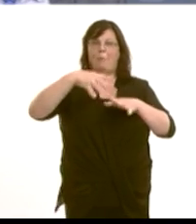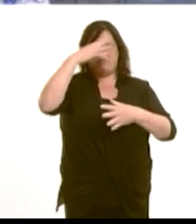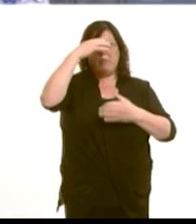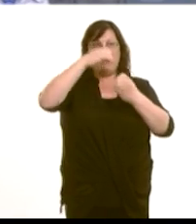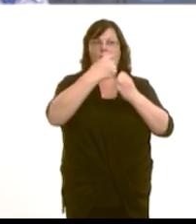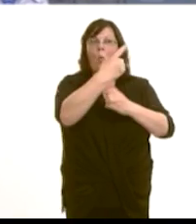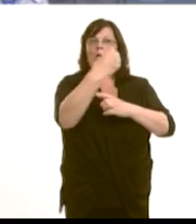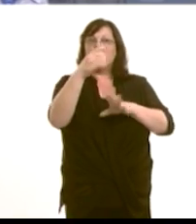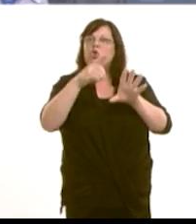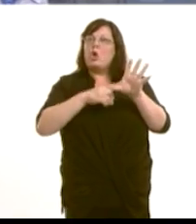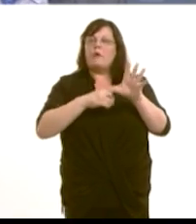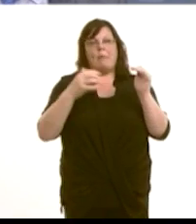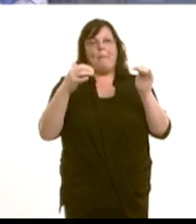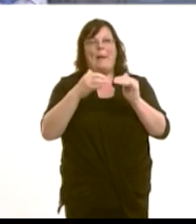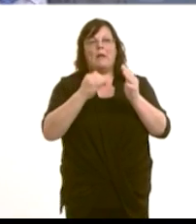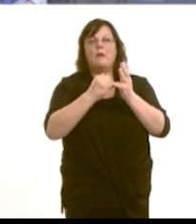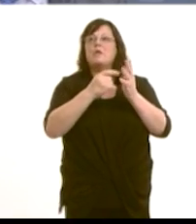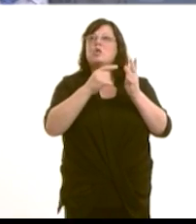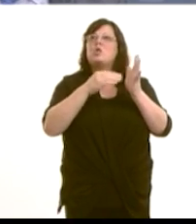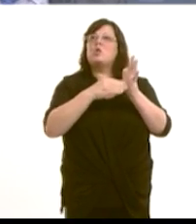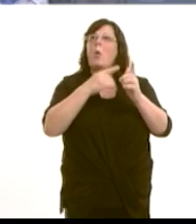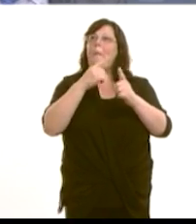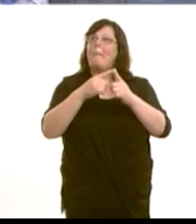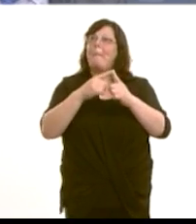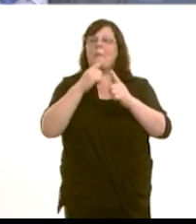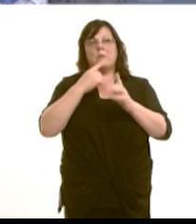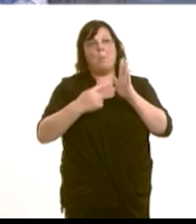of the battle of the Somme, it is vital that we celebrate the important role that county